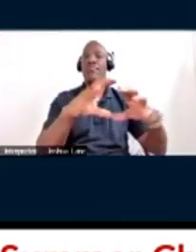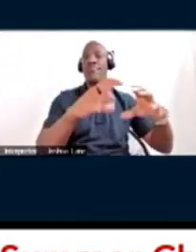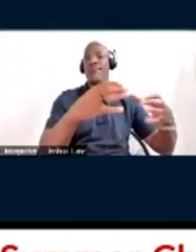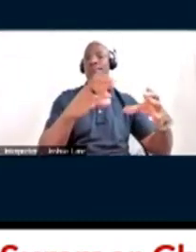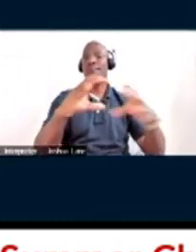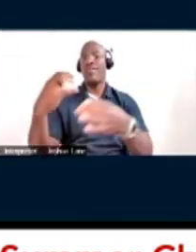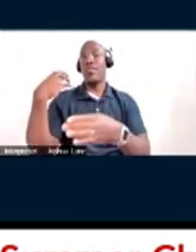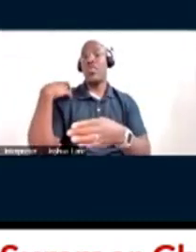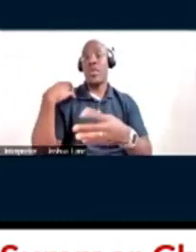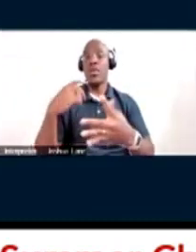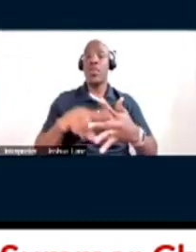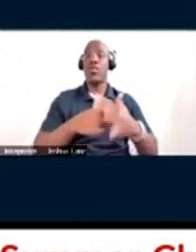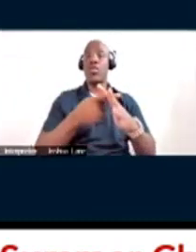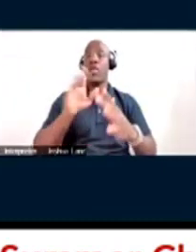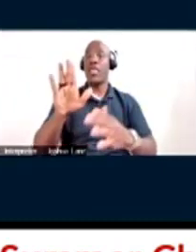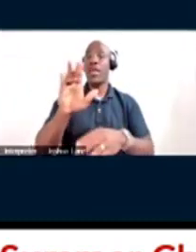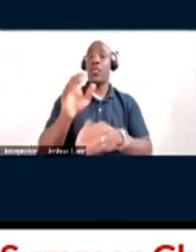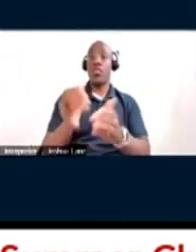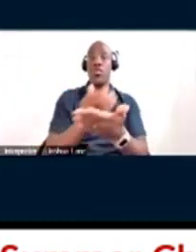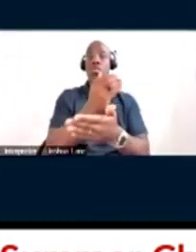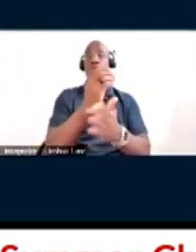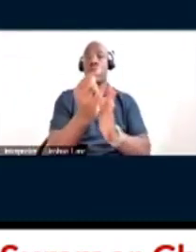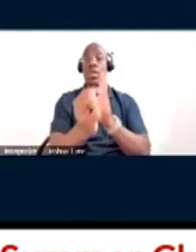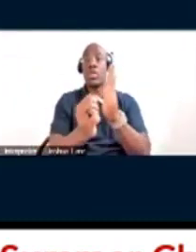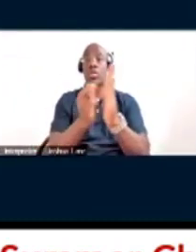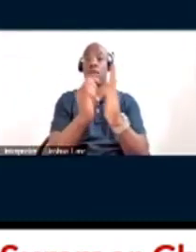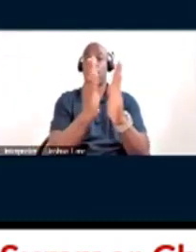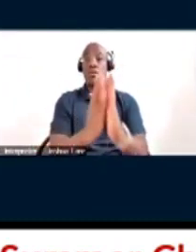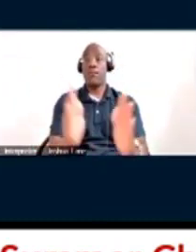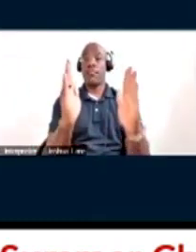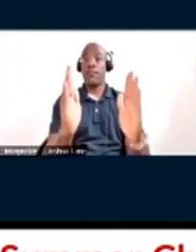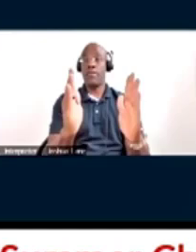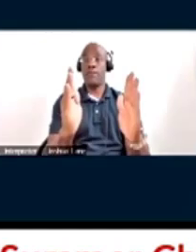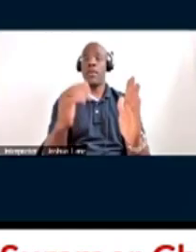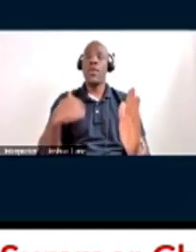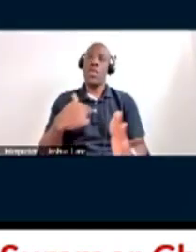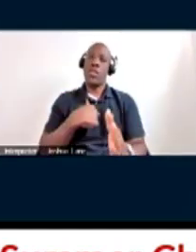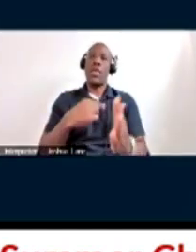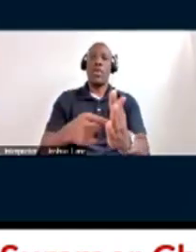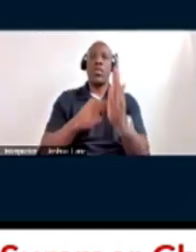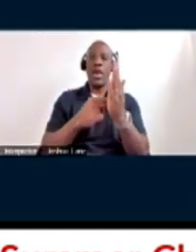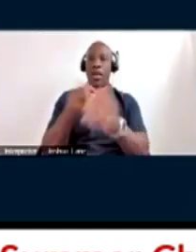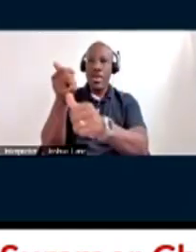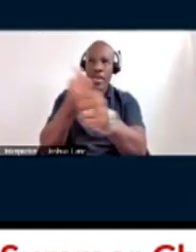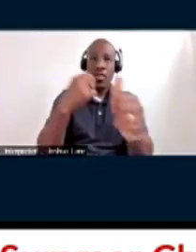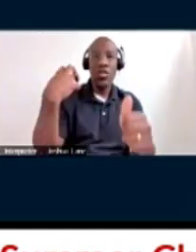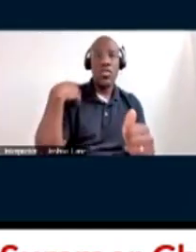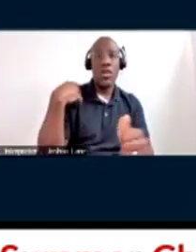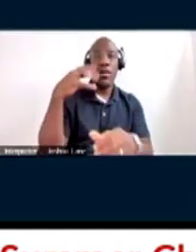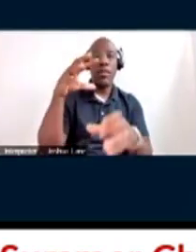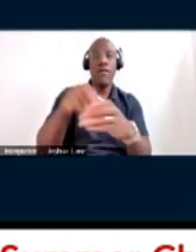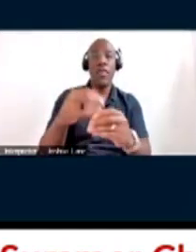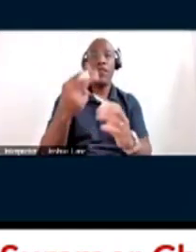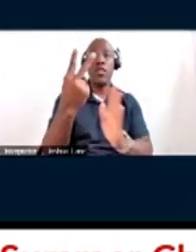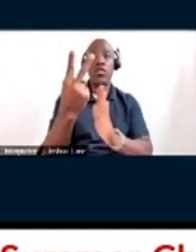We require that all of them take part in a two-hour small group interactive orientation session.